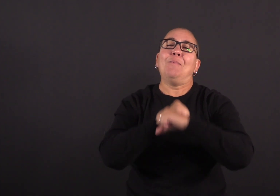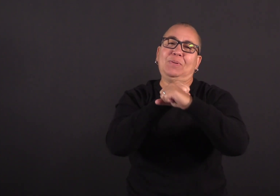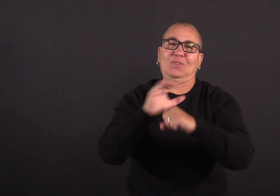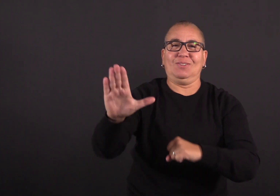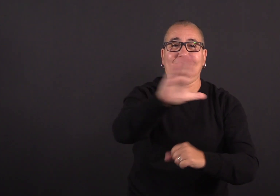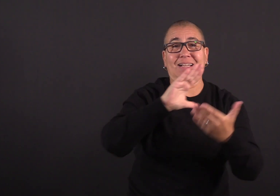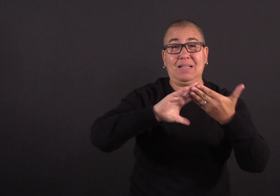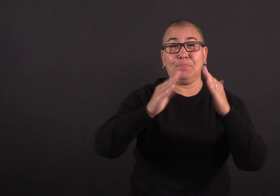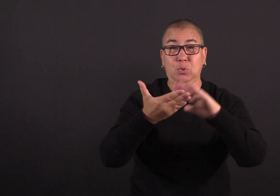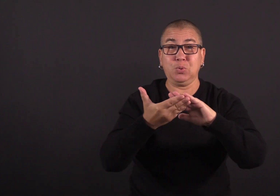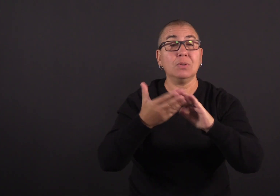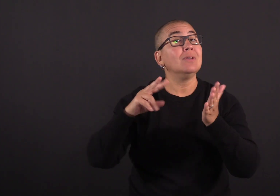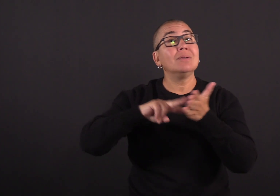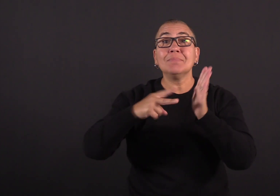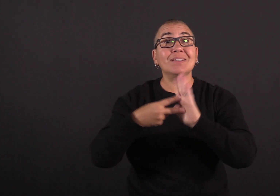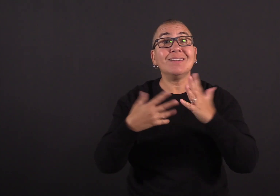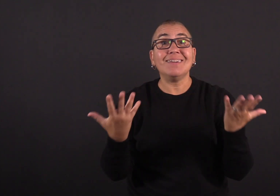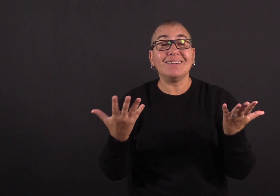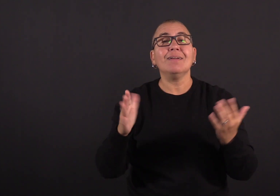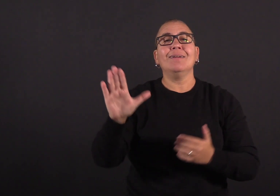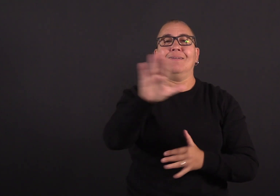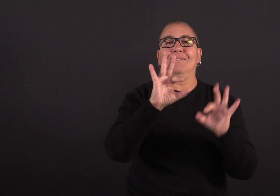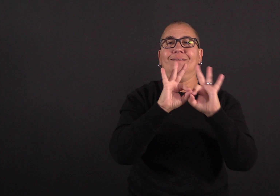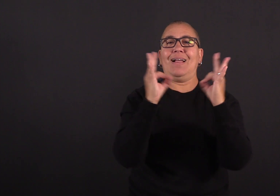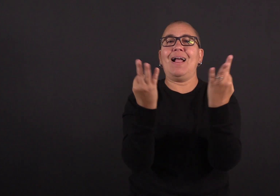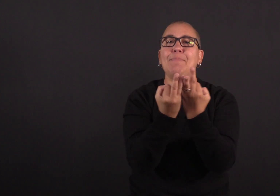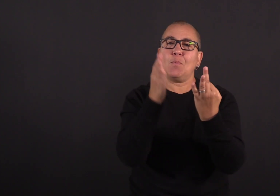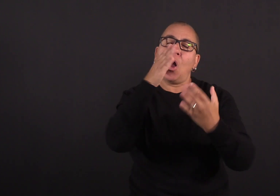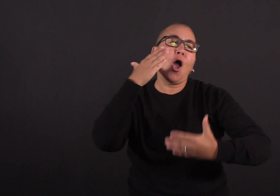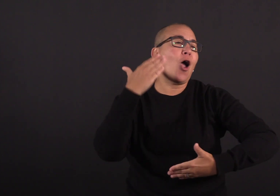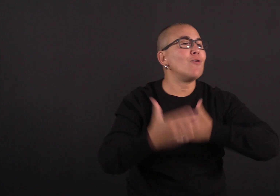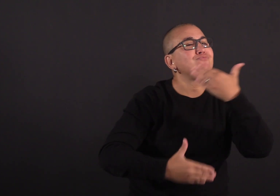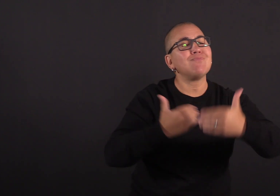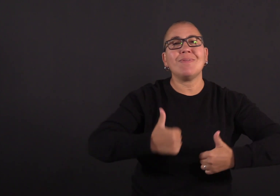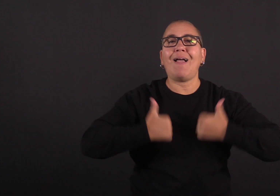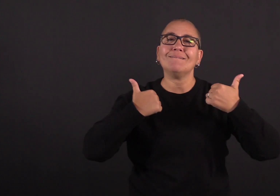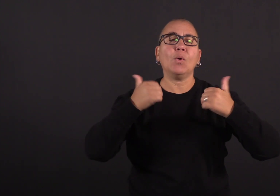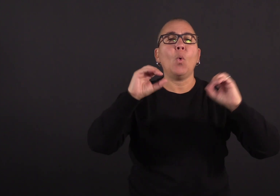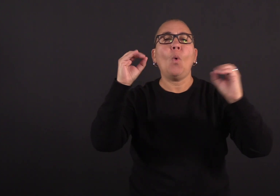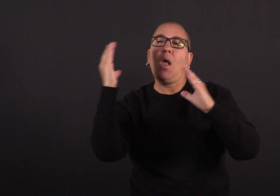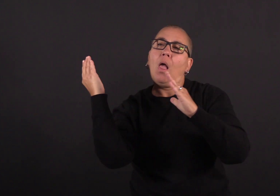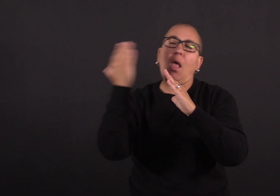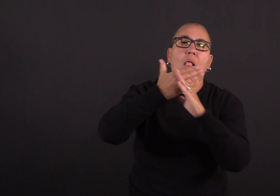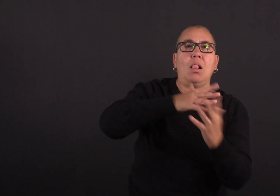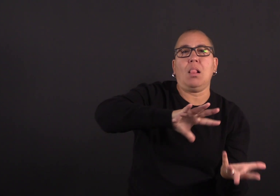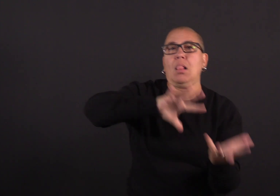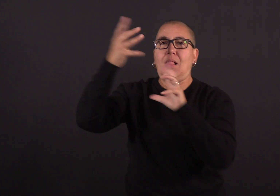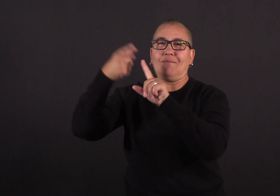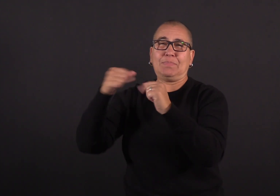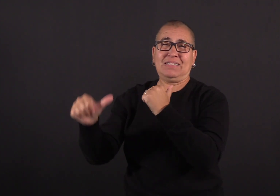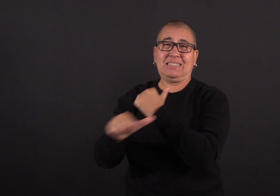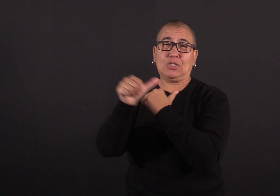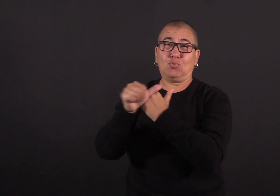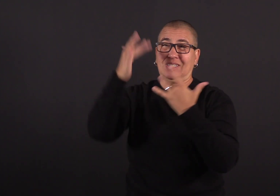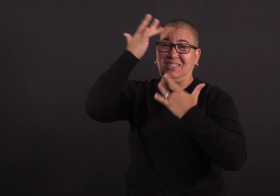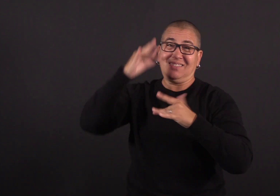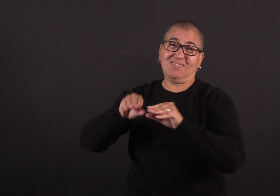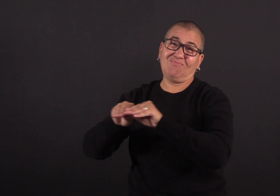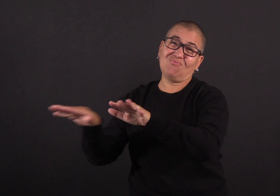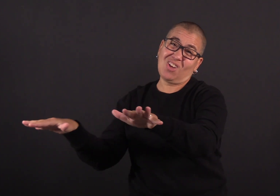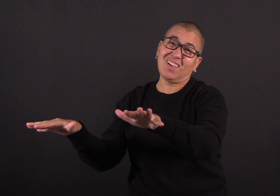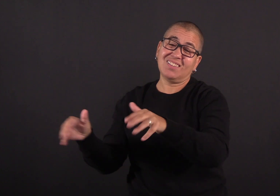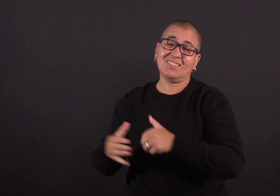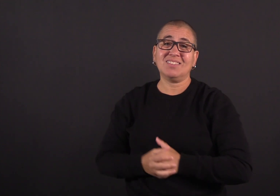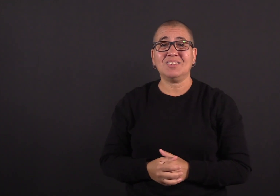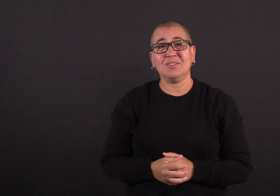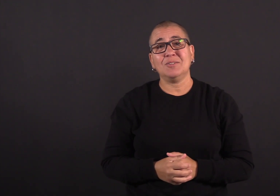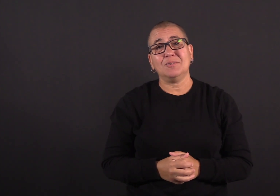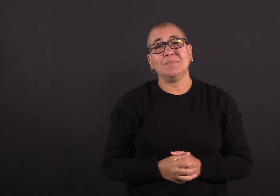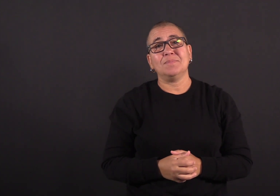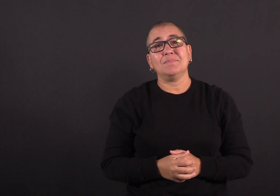world issues that can happen when a child is not vaccinated in a new social media campaign.